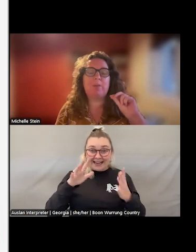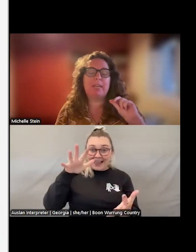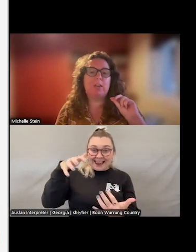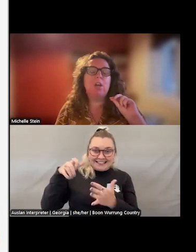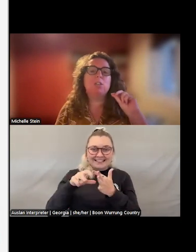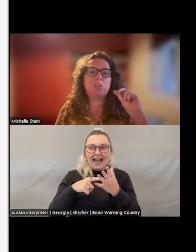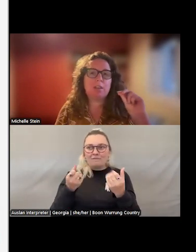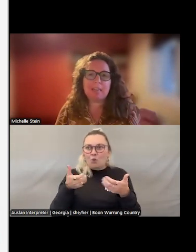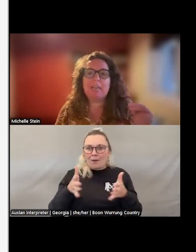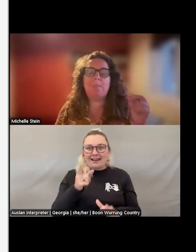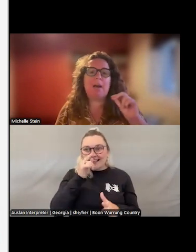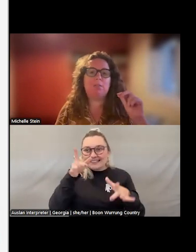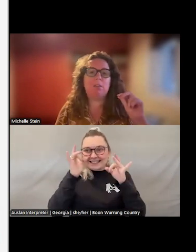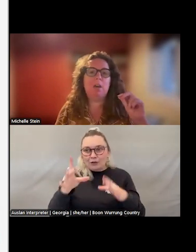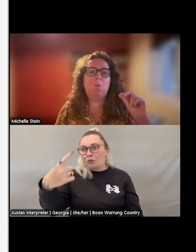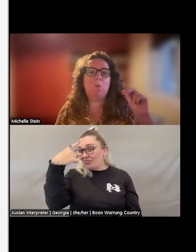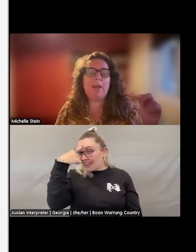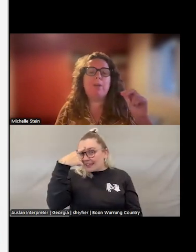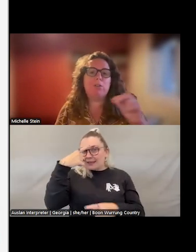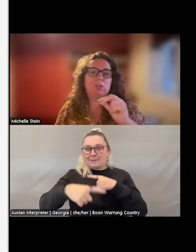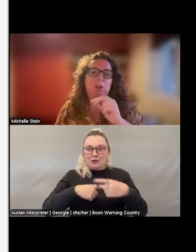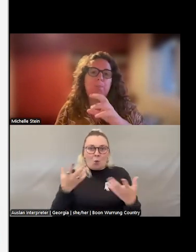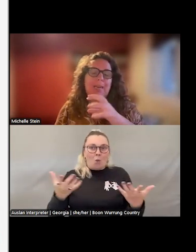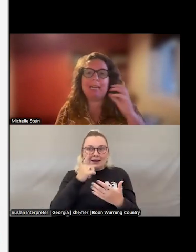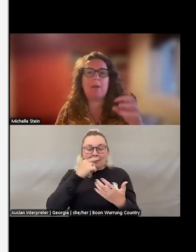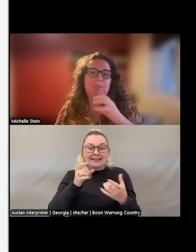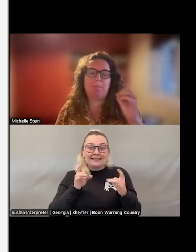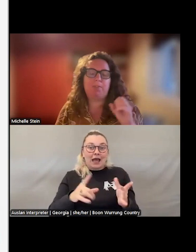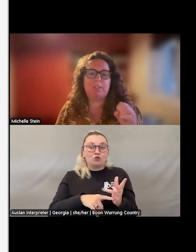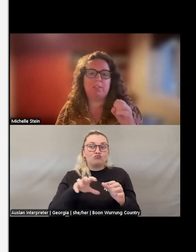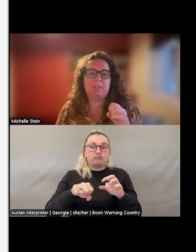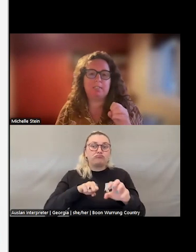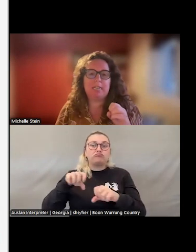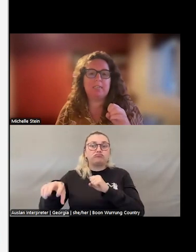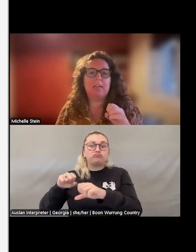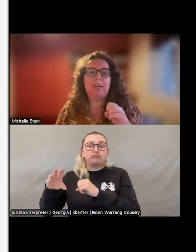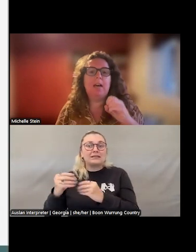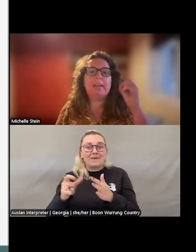that we can start thinking about where we could start picking up some of this data.